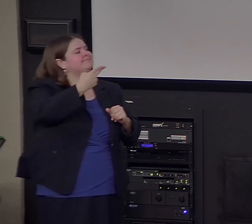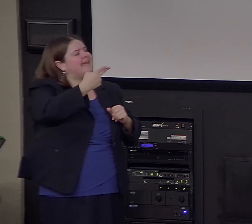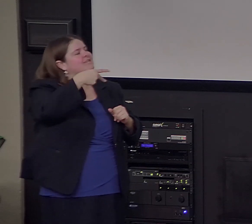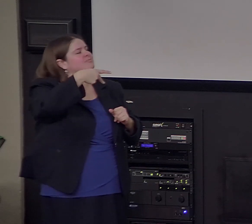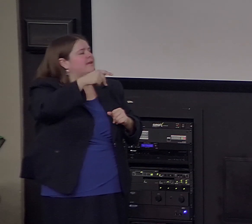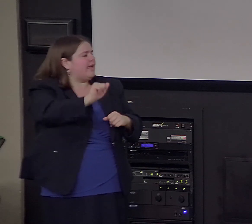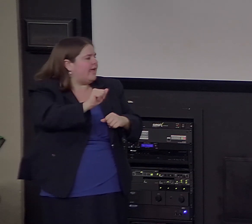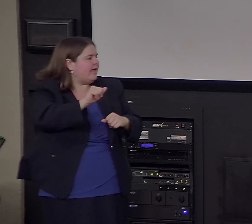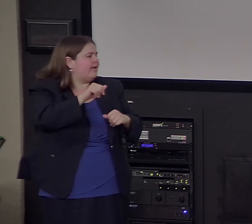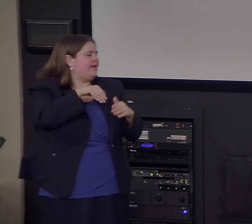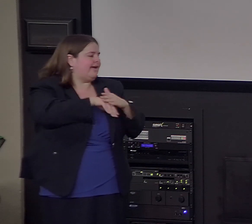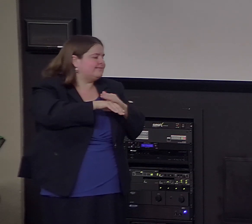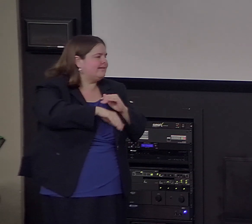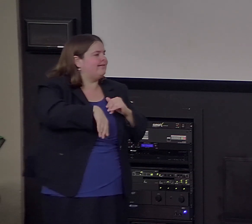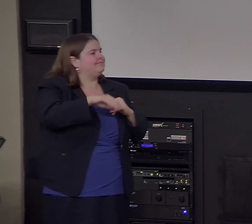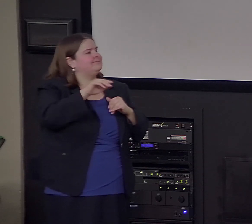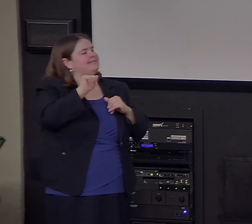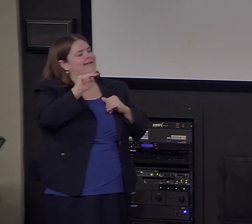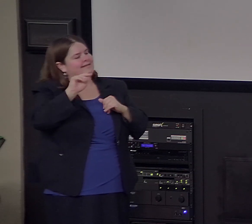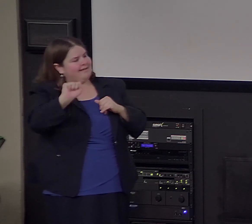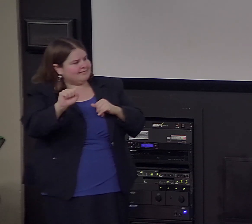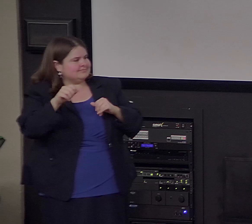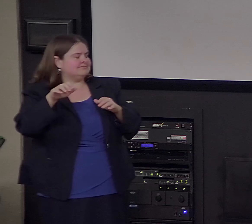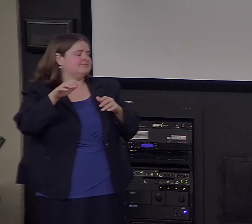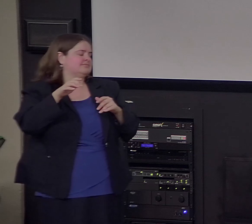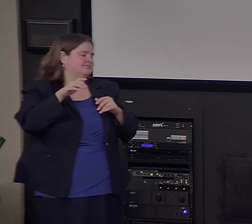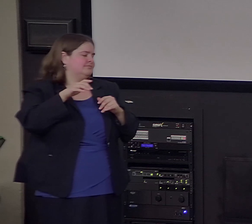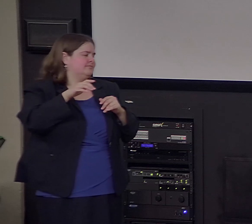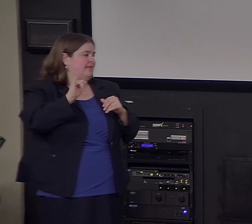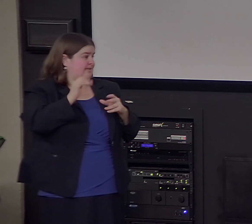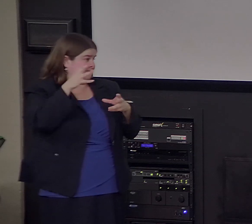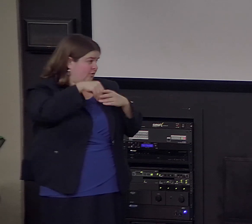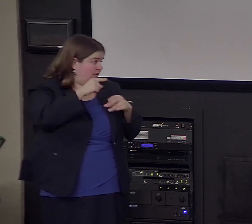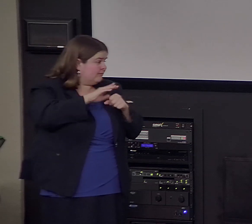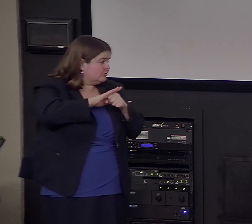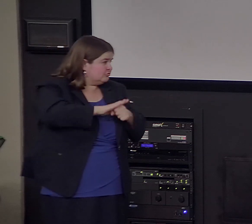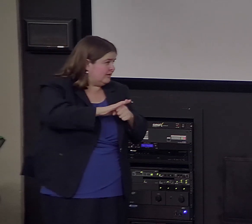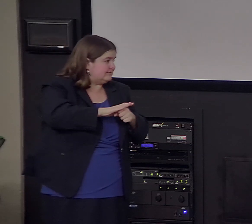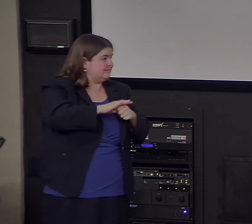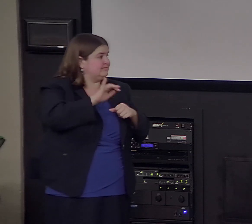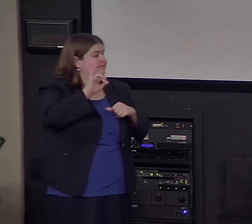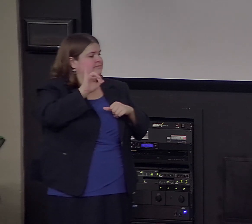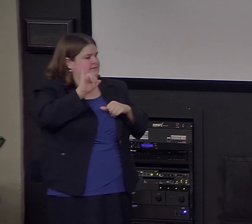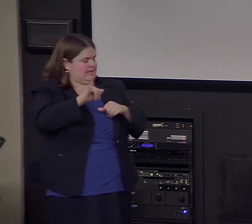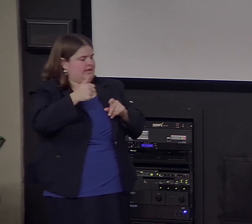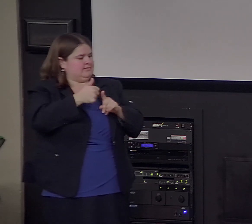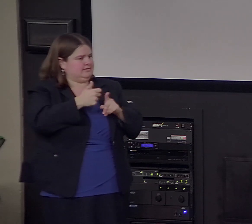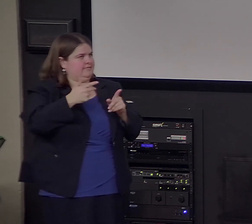in the autonomic nervous system involved in stress is a regulatory homeostatic system